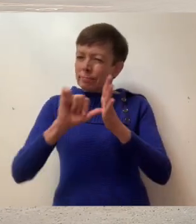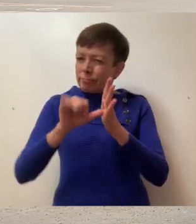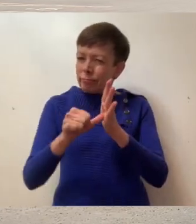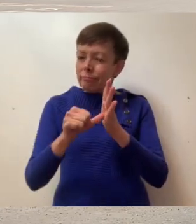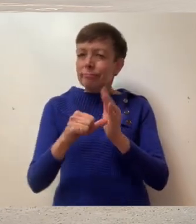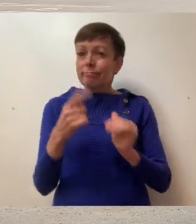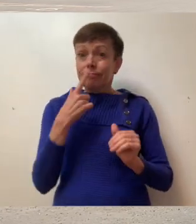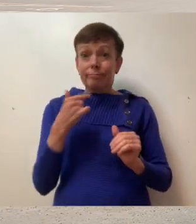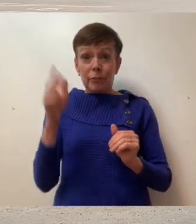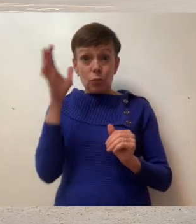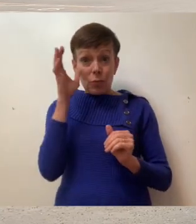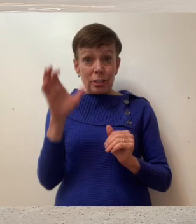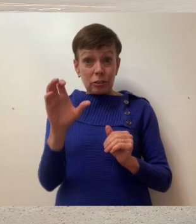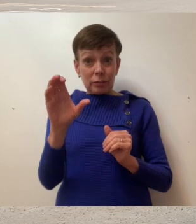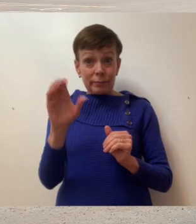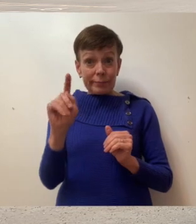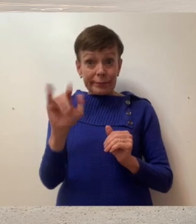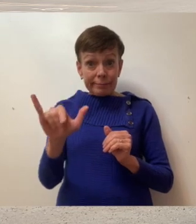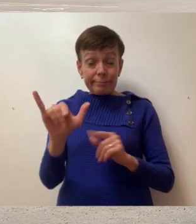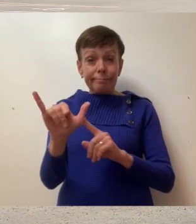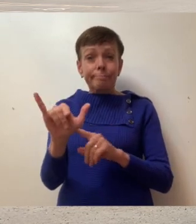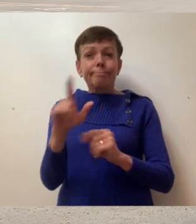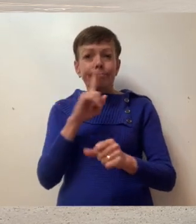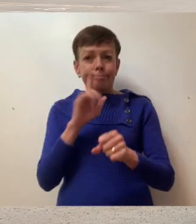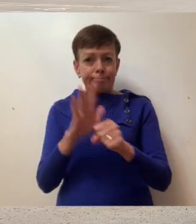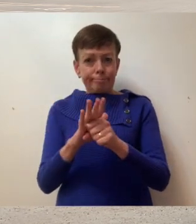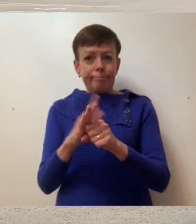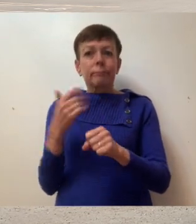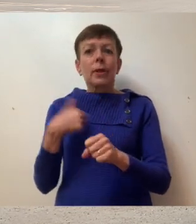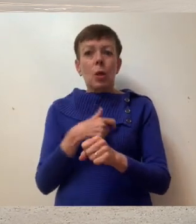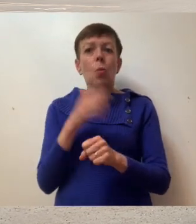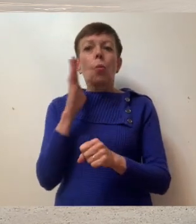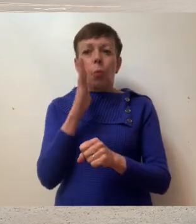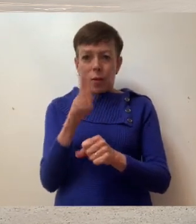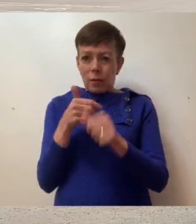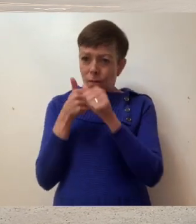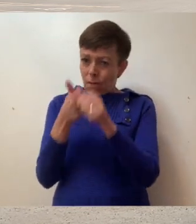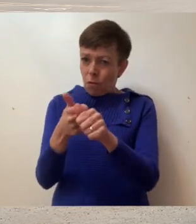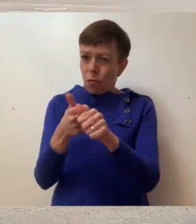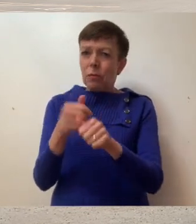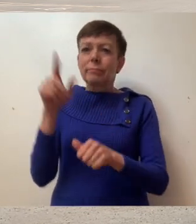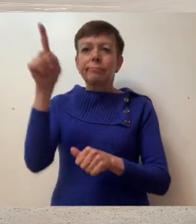adhering to all of the orders of the Chief Medical Officer of Health and focusing on